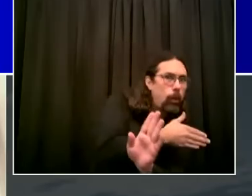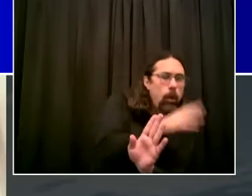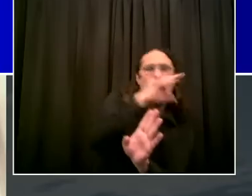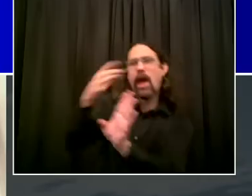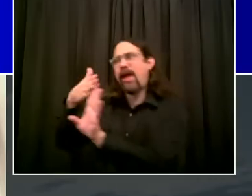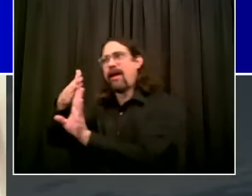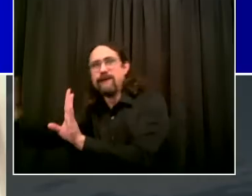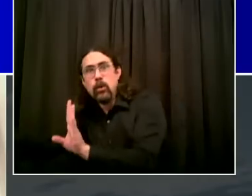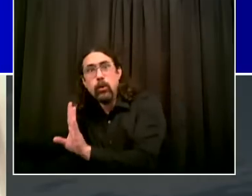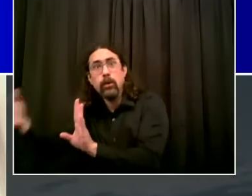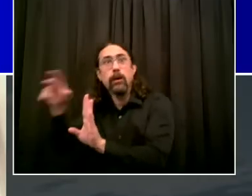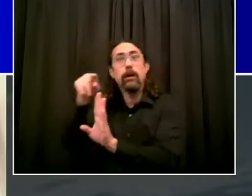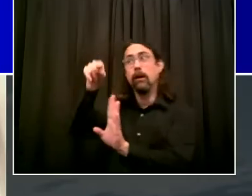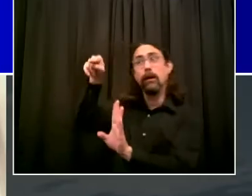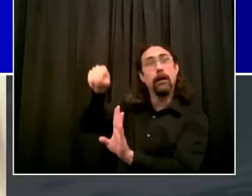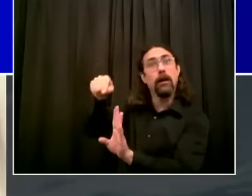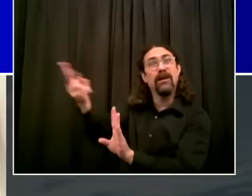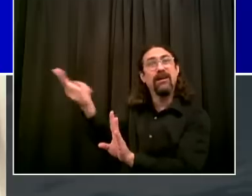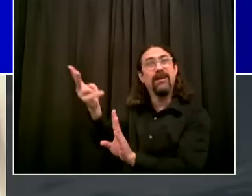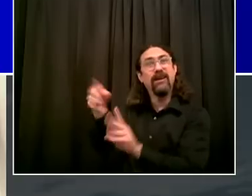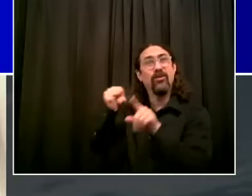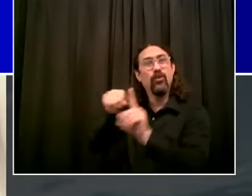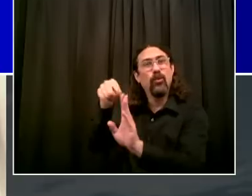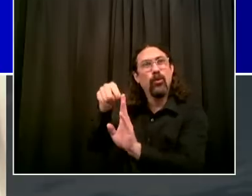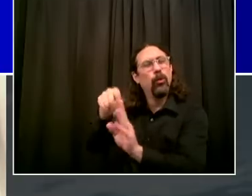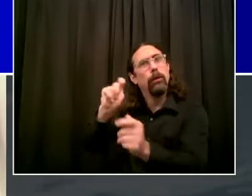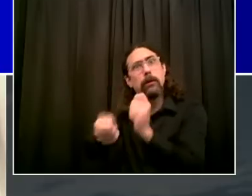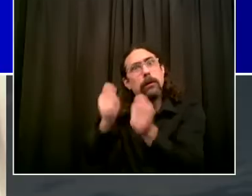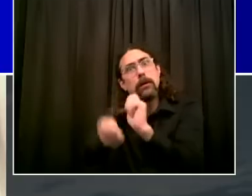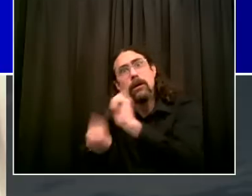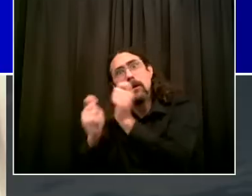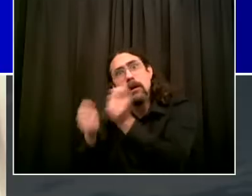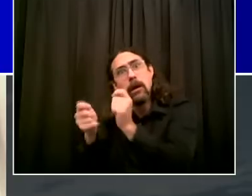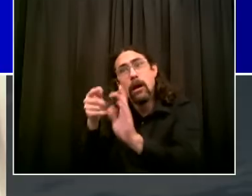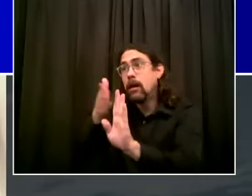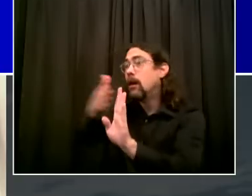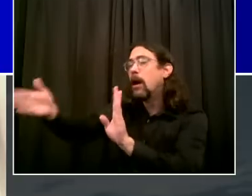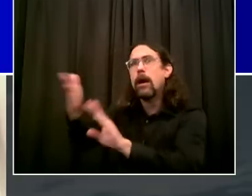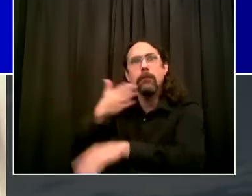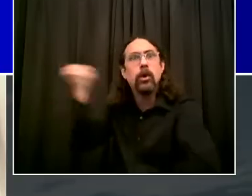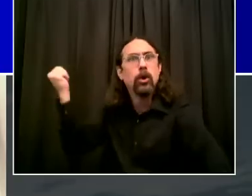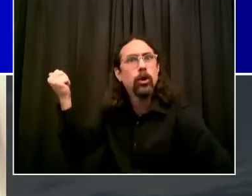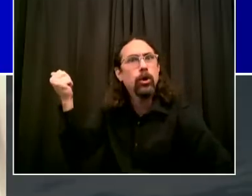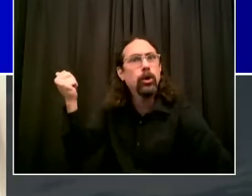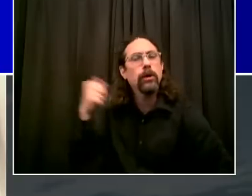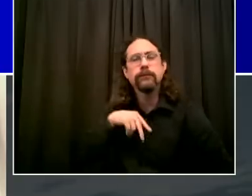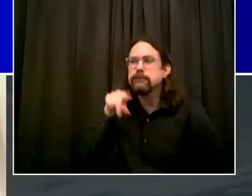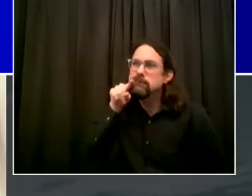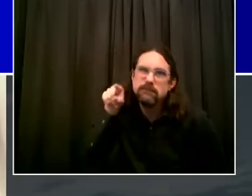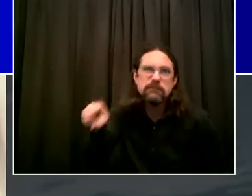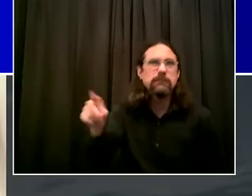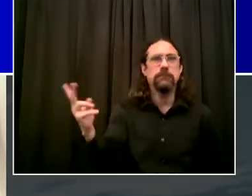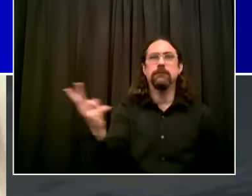THINGS CHANGED A LOT OF THINGS NEEDED TO CHANGE. NEWEW RYOK CITY NEEDED TO BE REPRESENTED IN FULL AND THAT WAS A CRUCIAL